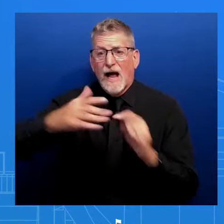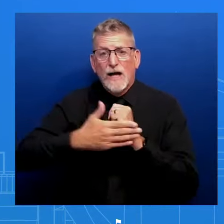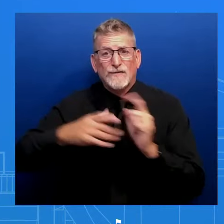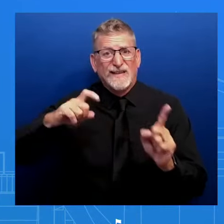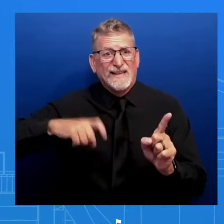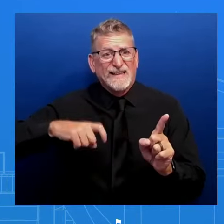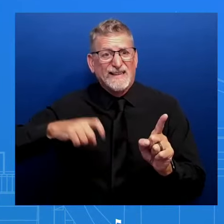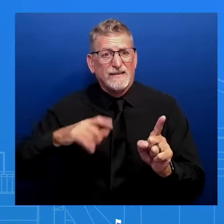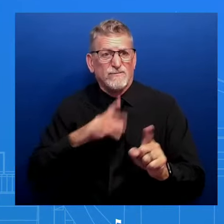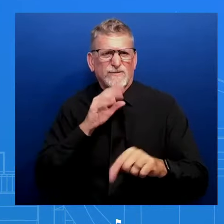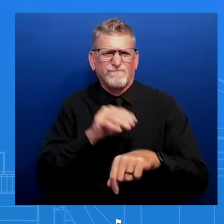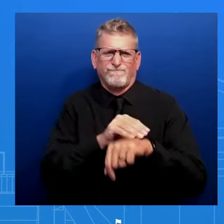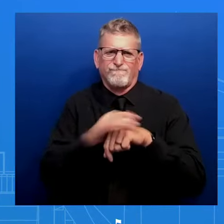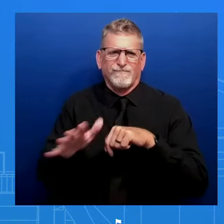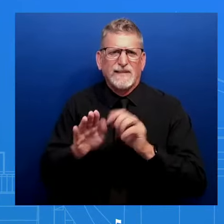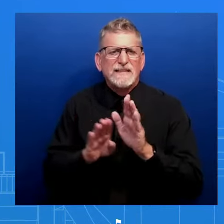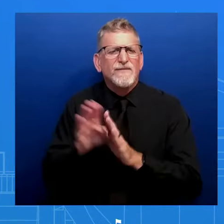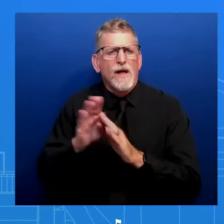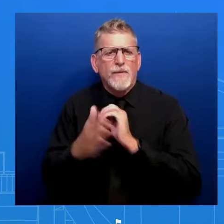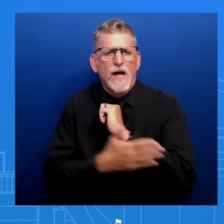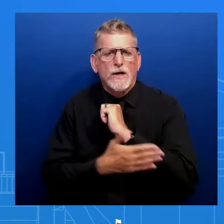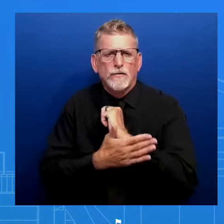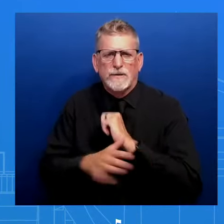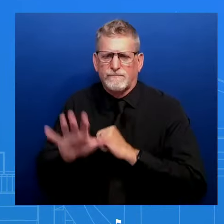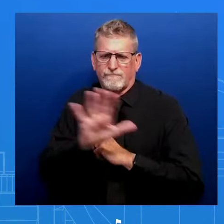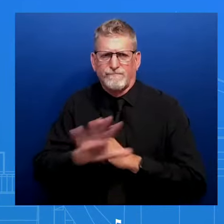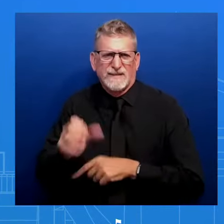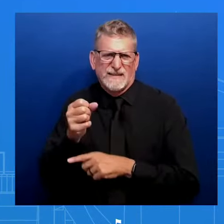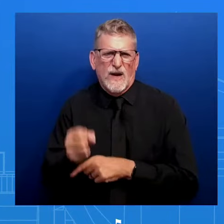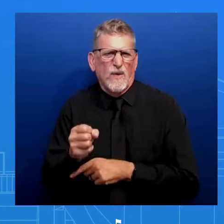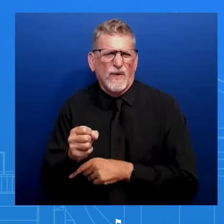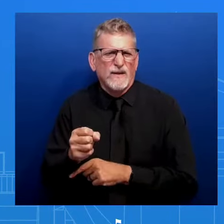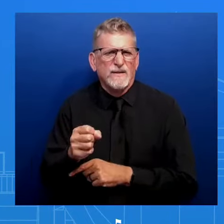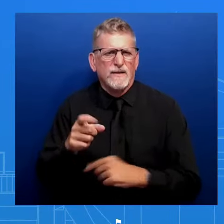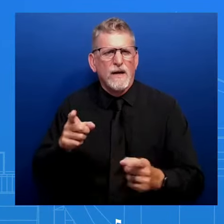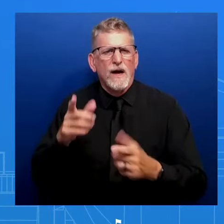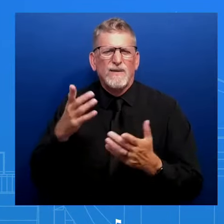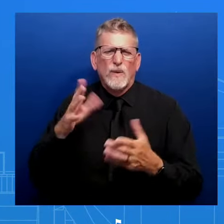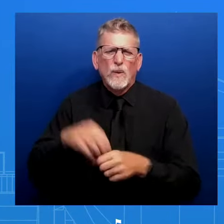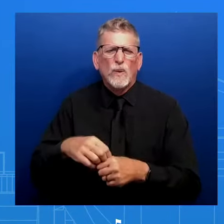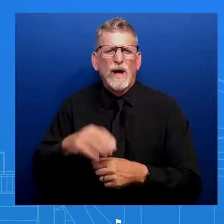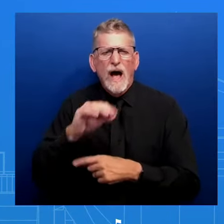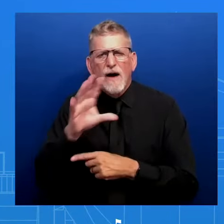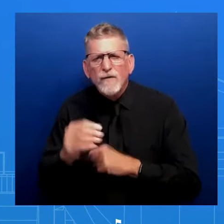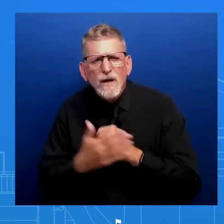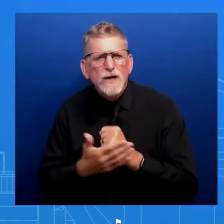And we've already seen grain and foodstuff prices fuctu- -- fluctuate, go up. They've gone down a little bit, gone up.